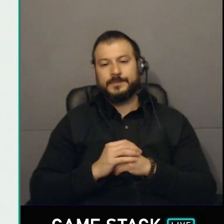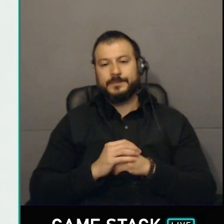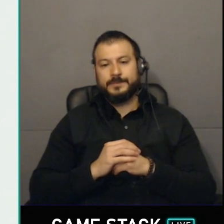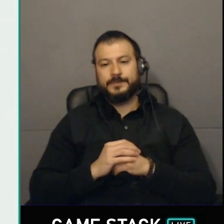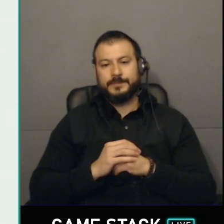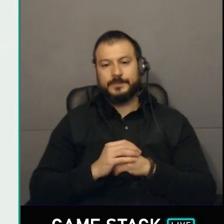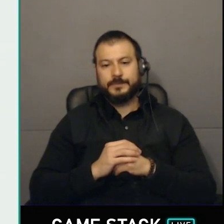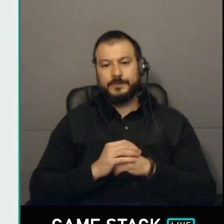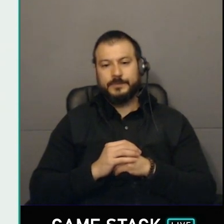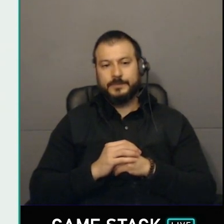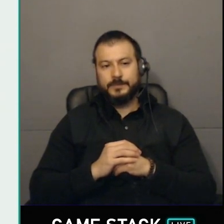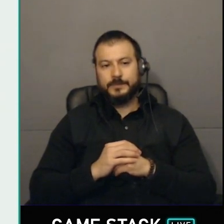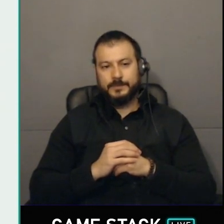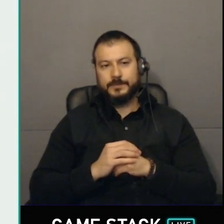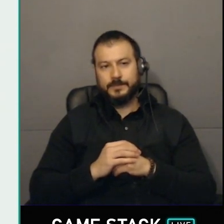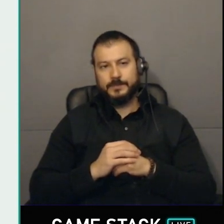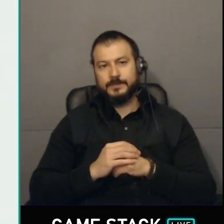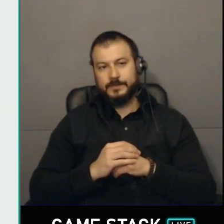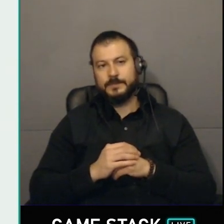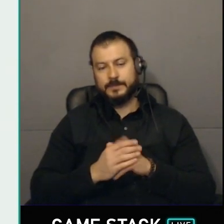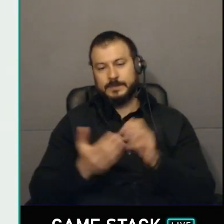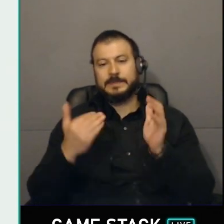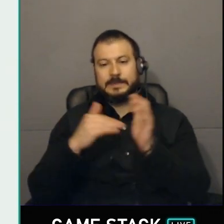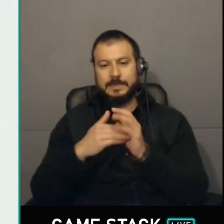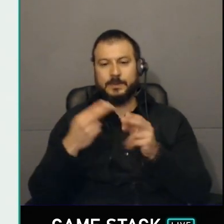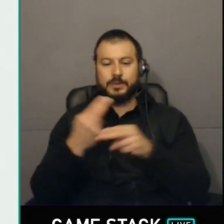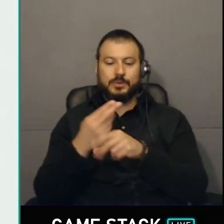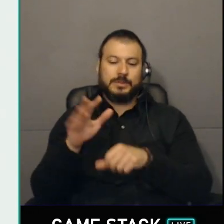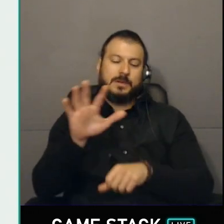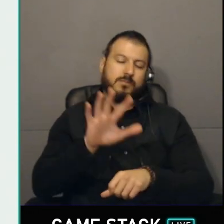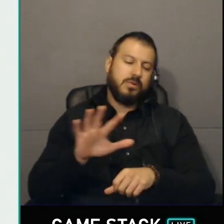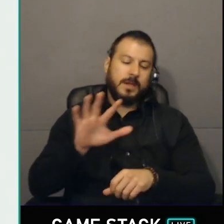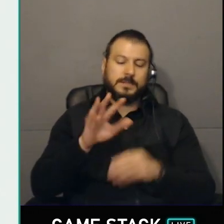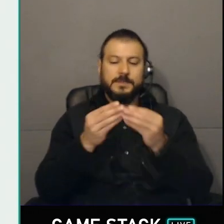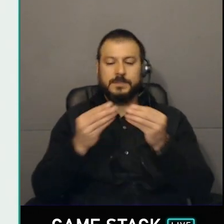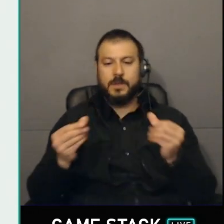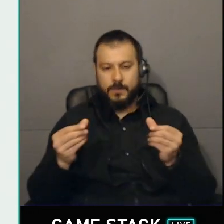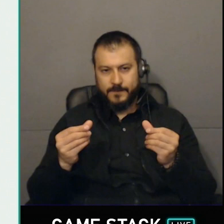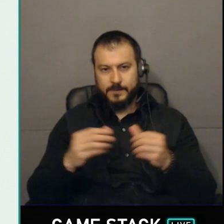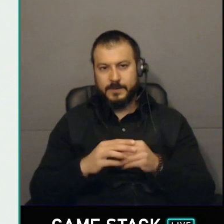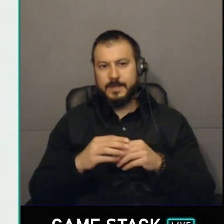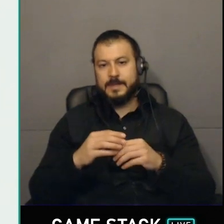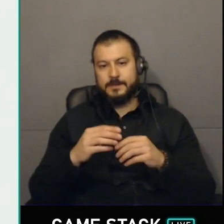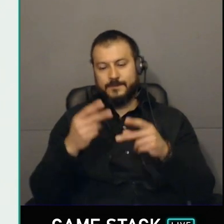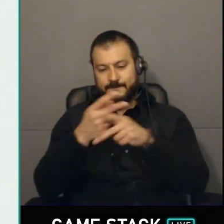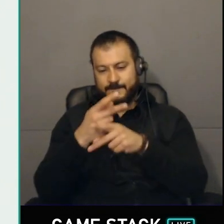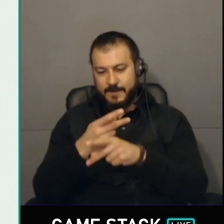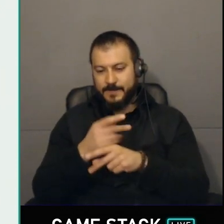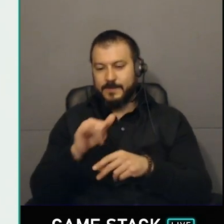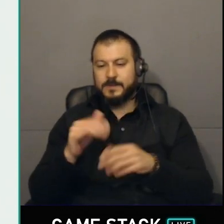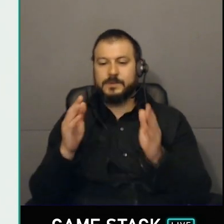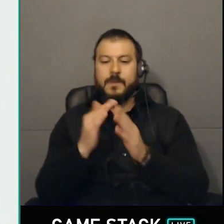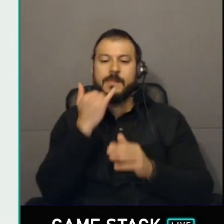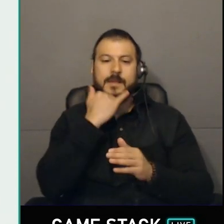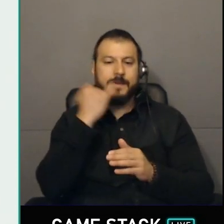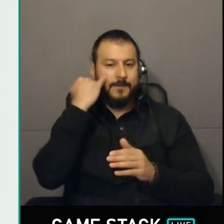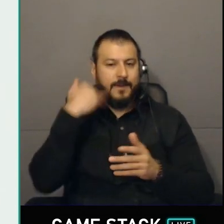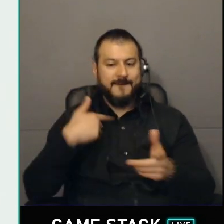Again, we're using an approximate solver. It's leading to small errors. If we have fast bodies we don't care about those small errors,